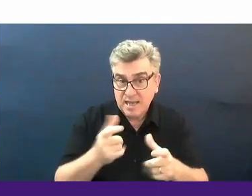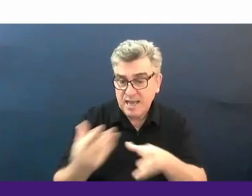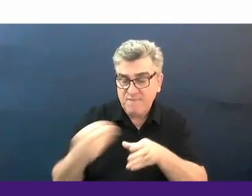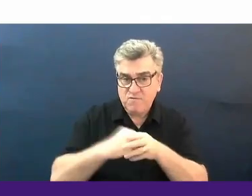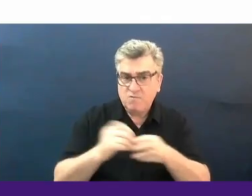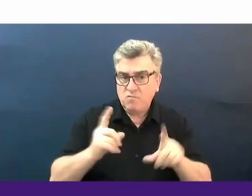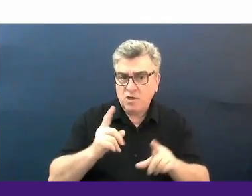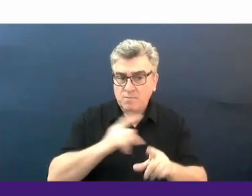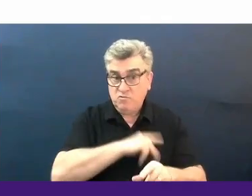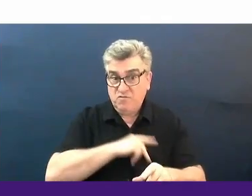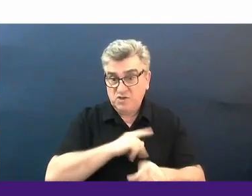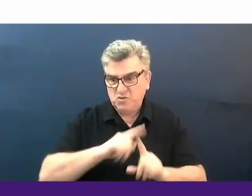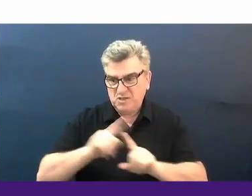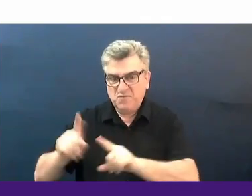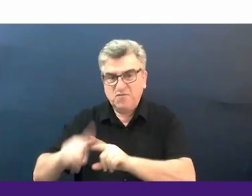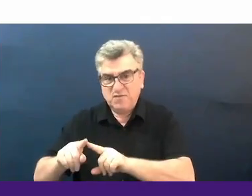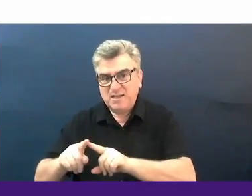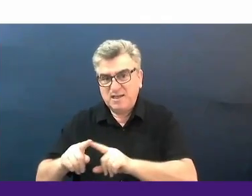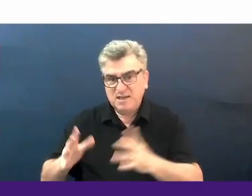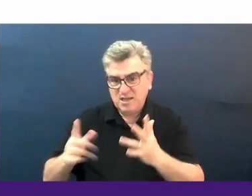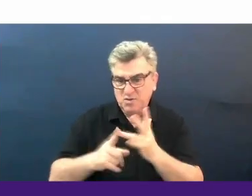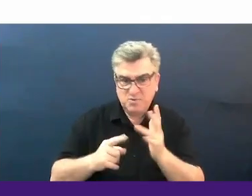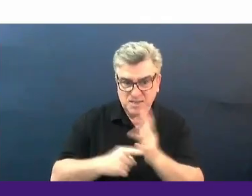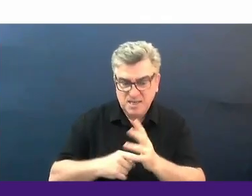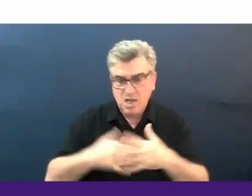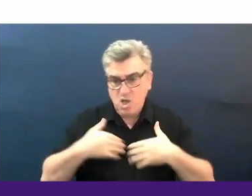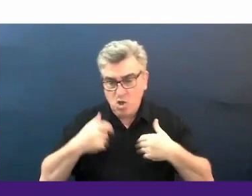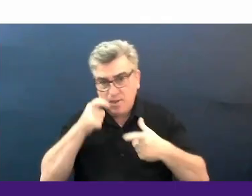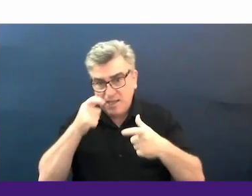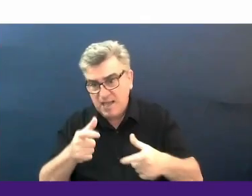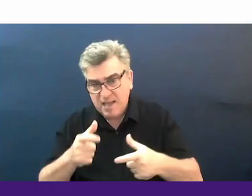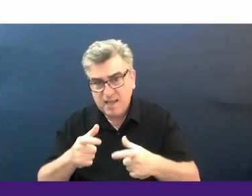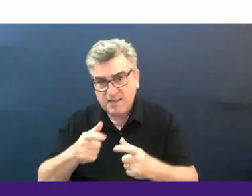nurses who are skilled and credentialed in nurse-led sedation, and consider our approaches